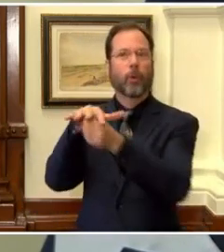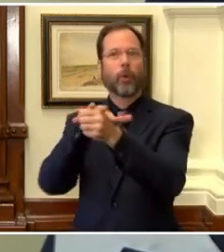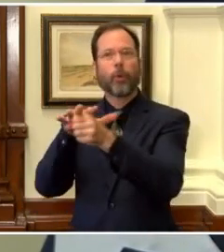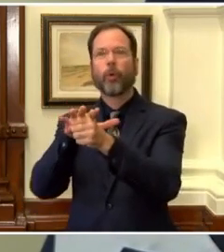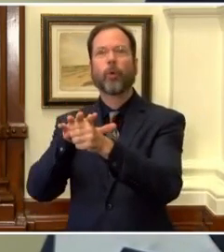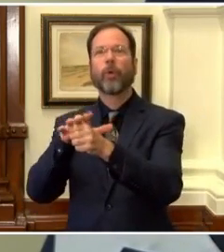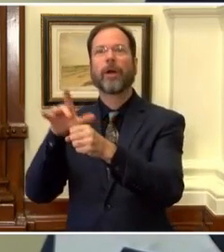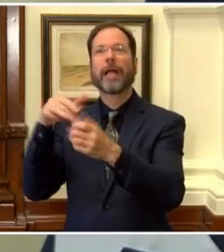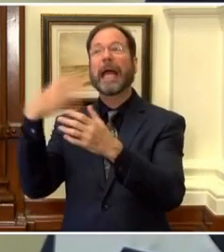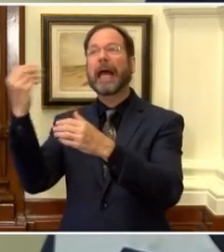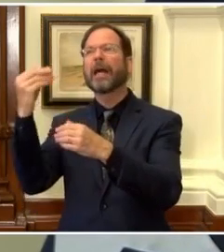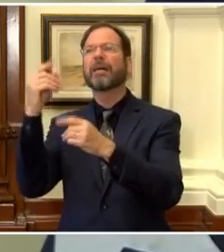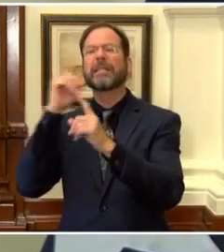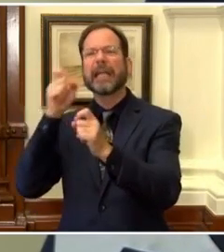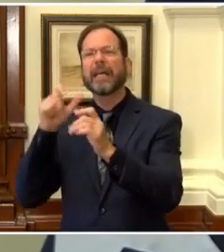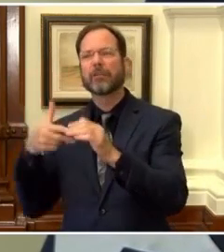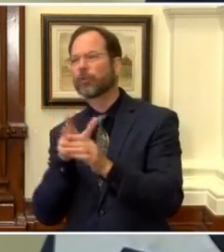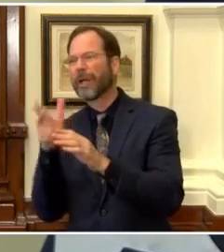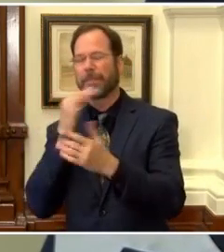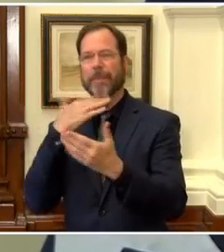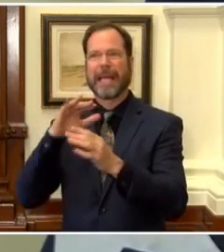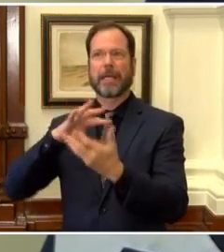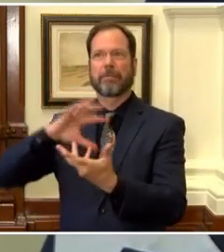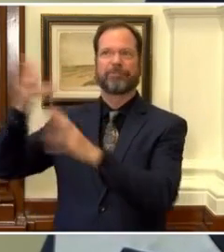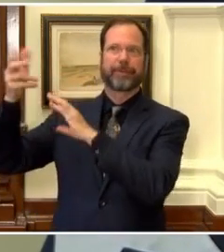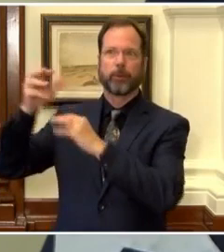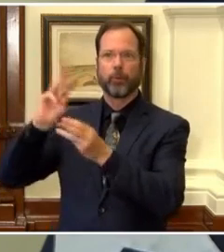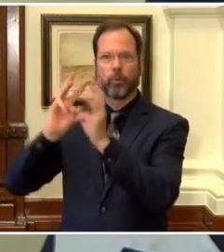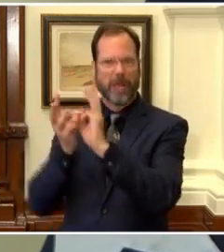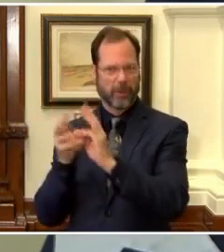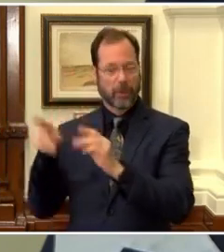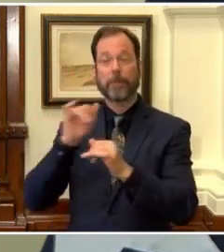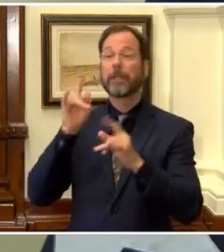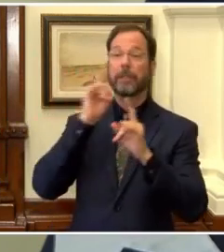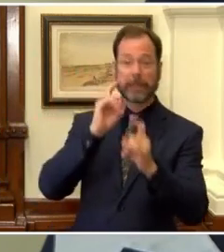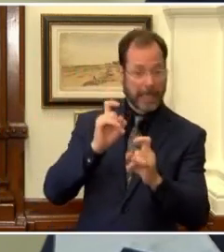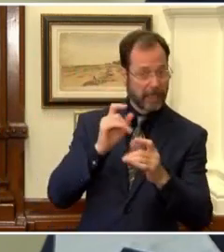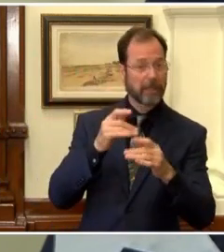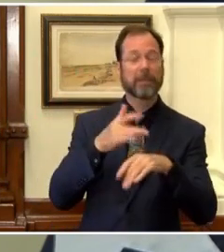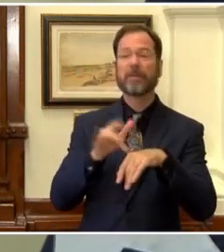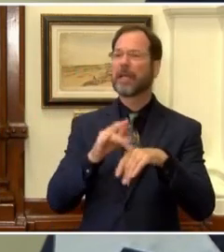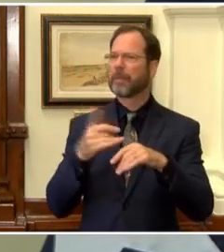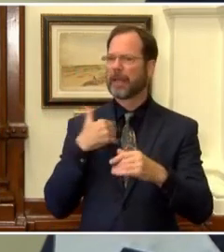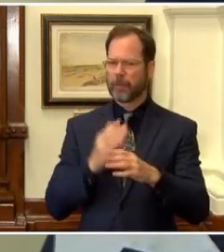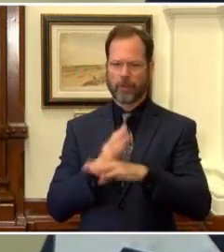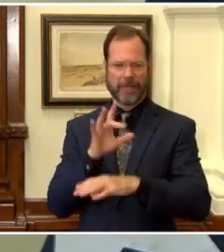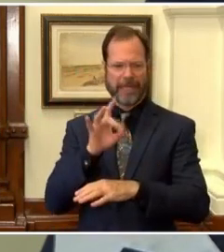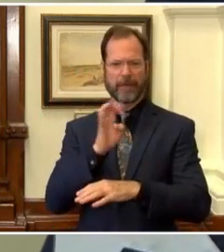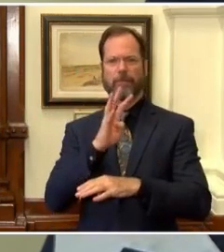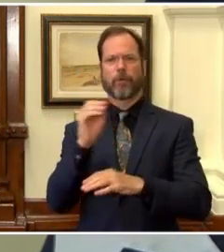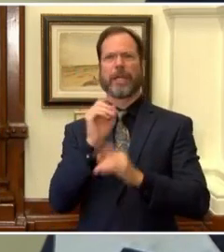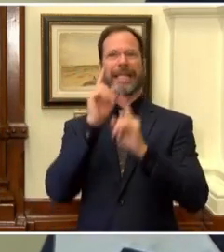THE SEVEN DAY ROLLING AVERAGE IS 32,000 TESTS. THAT MAY GO DOWN BECAUSE OF THE HOUSTON AREA, WE'VE CLOSED THE